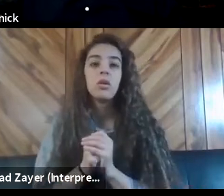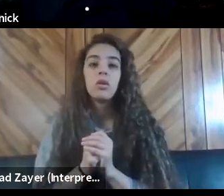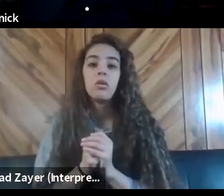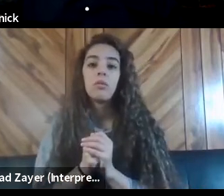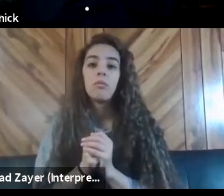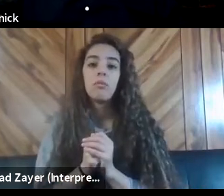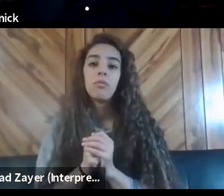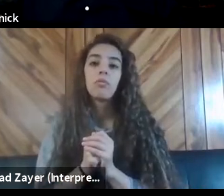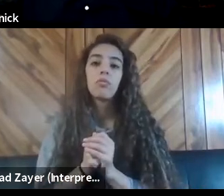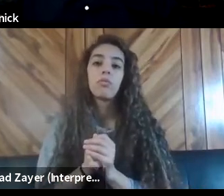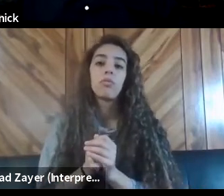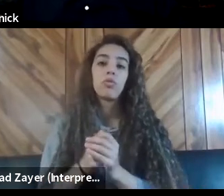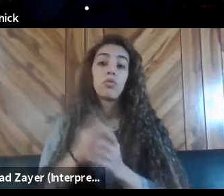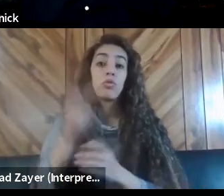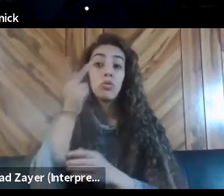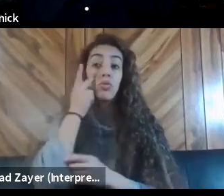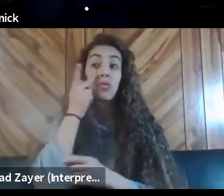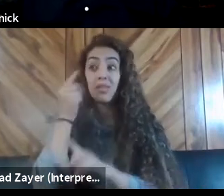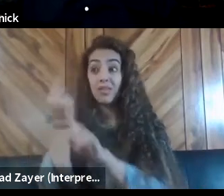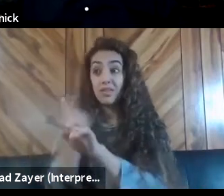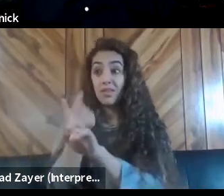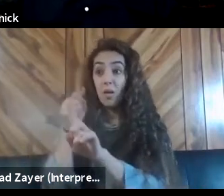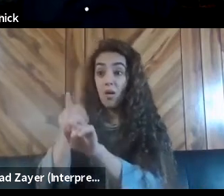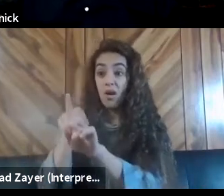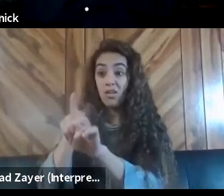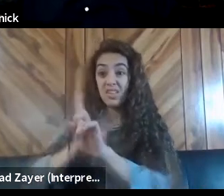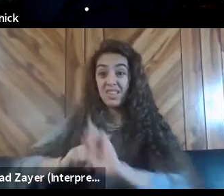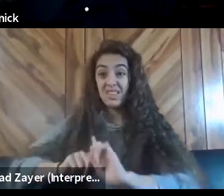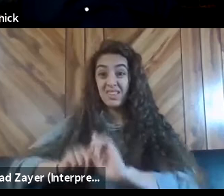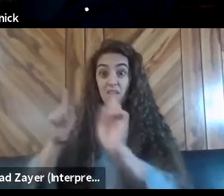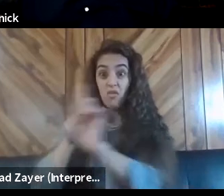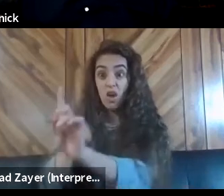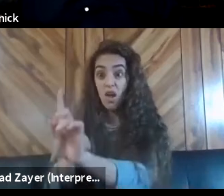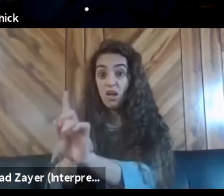see someone different and to a kid that just means that they are